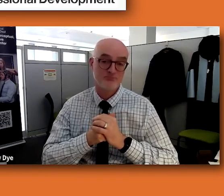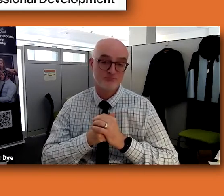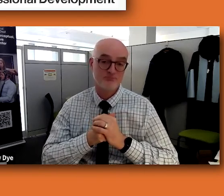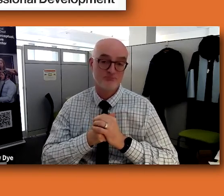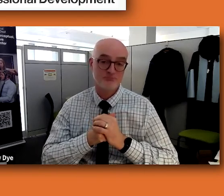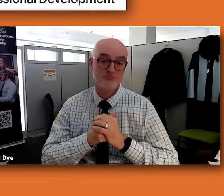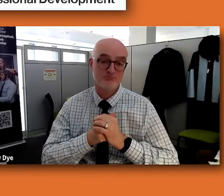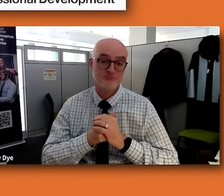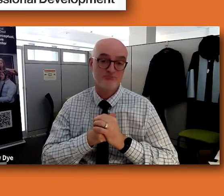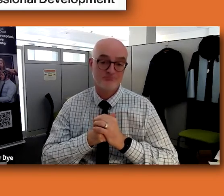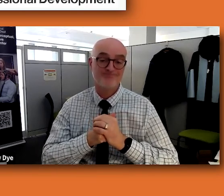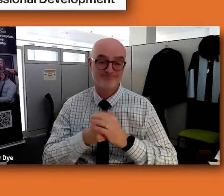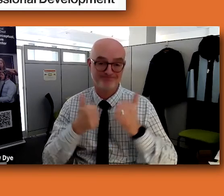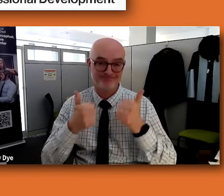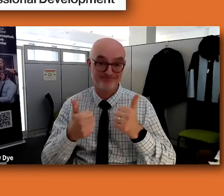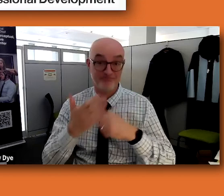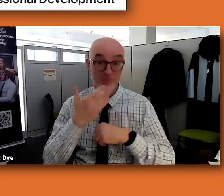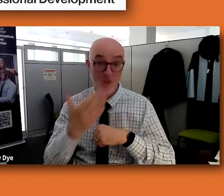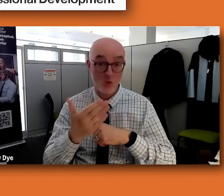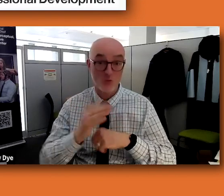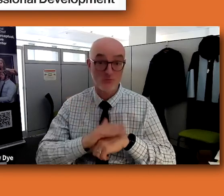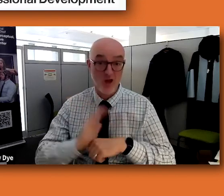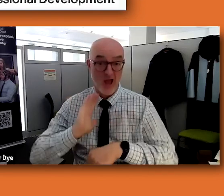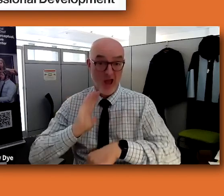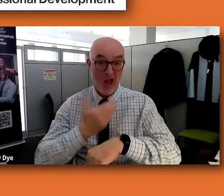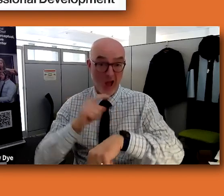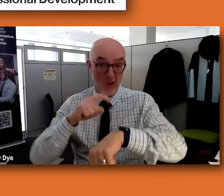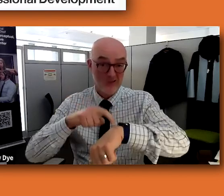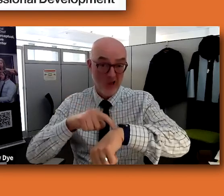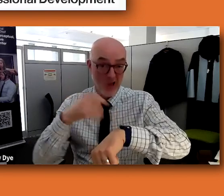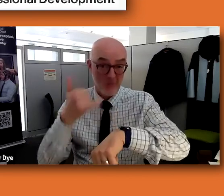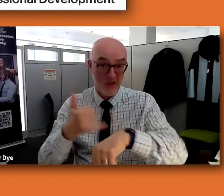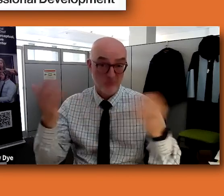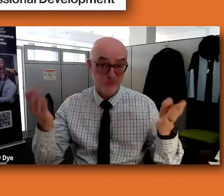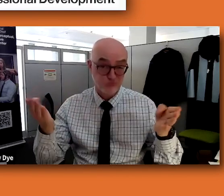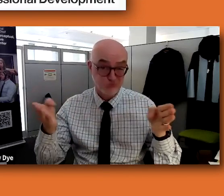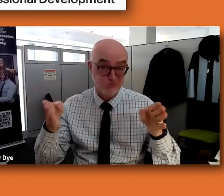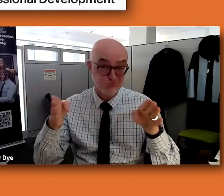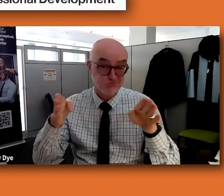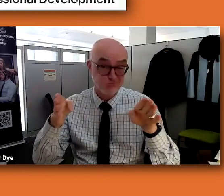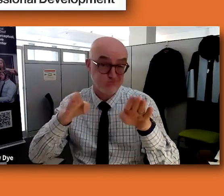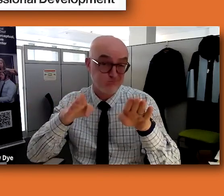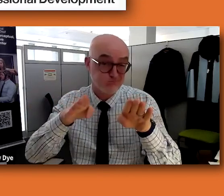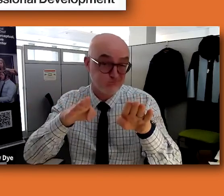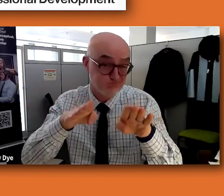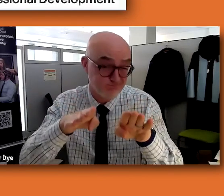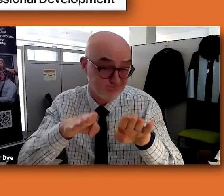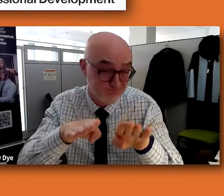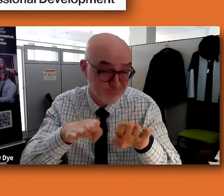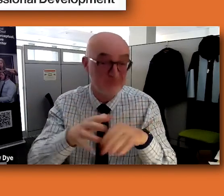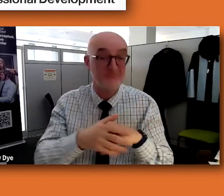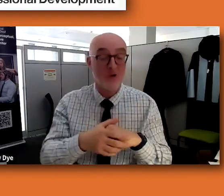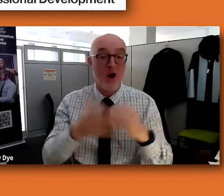and who my-- what my voice is. And I really value working closely with that interpreter.